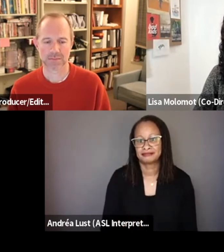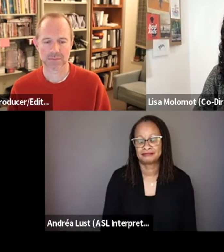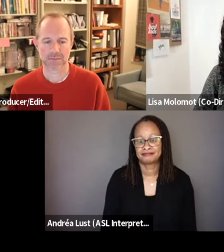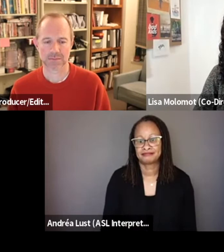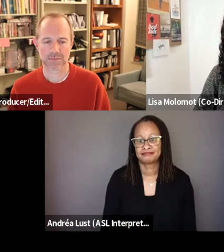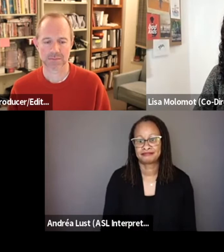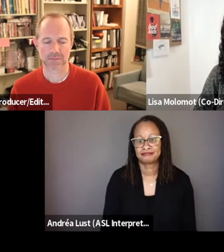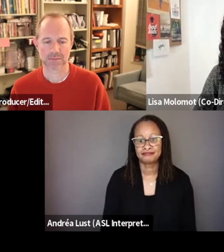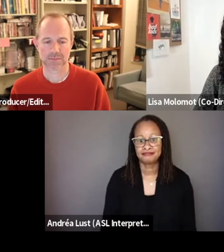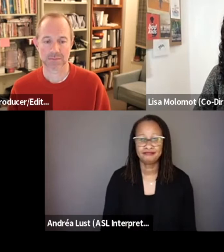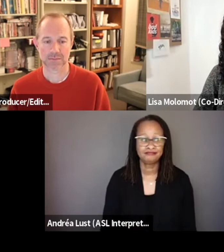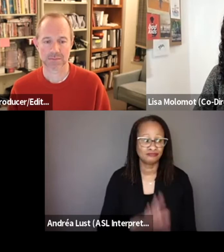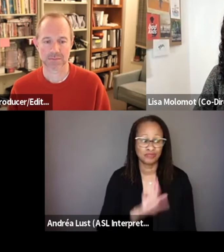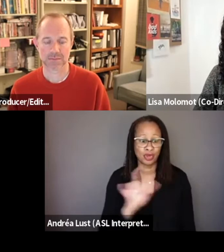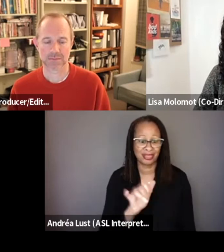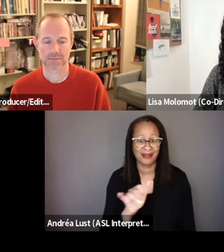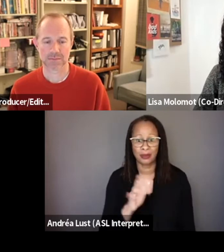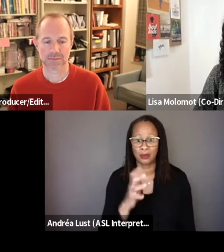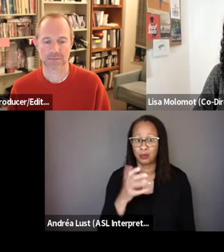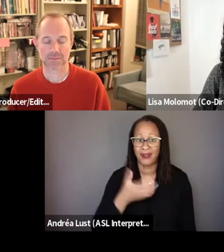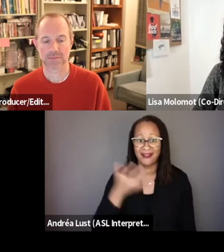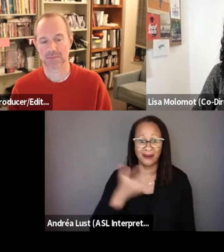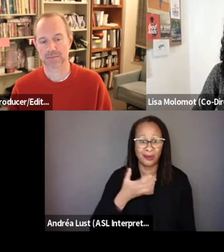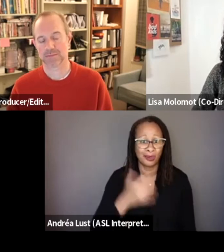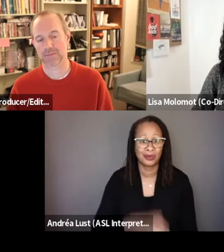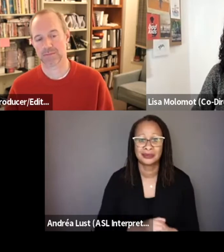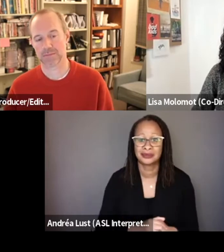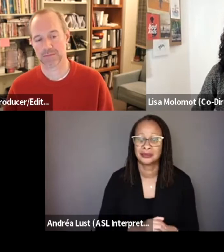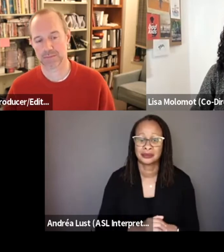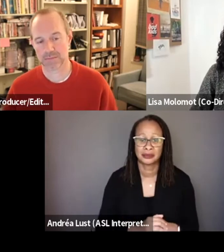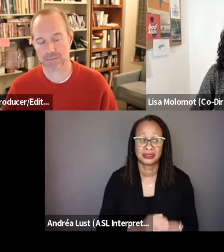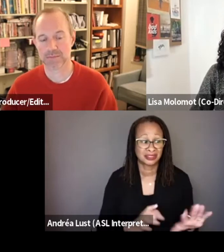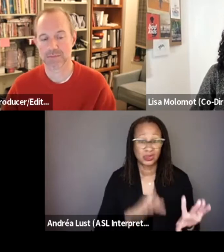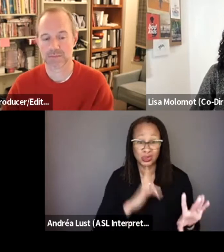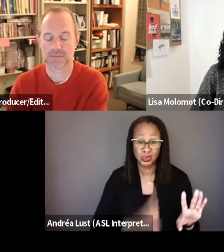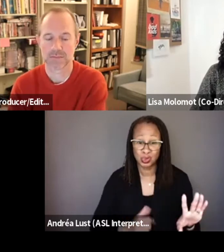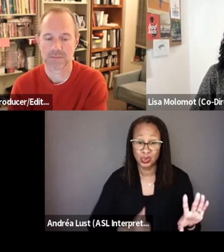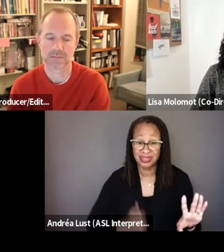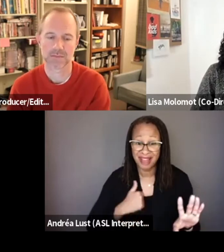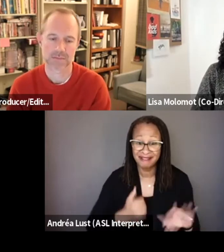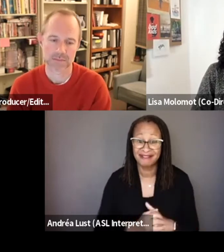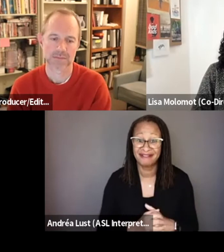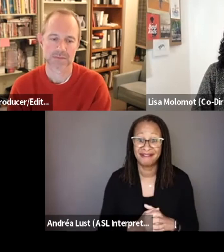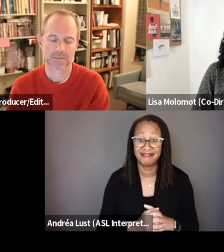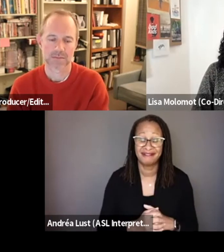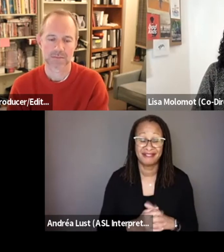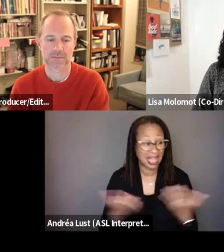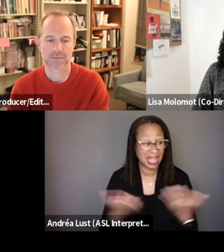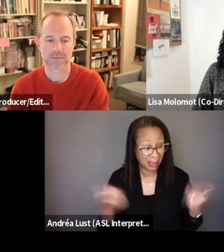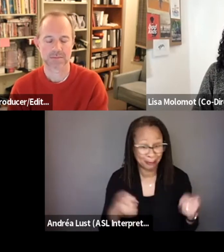wow, this is true life. This is what's going on in Brooks County.